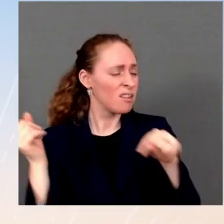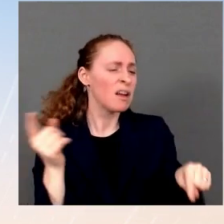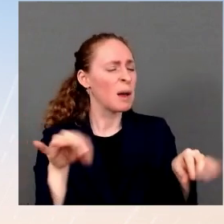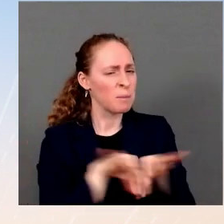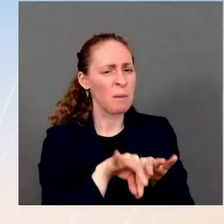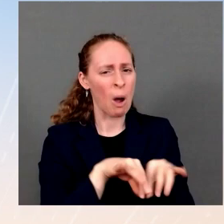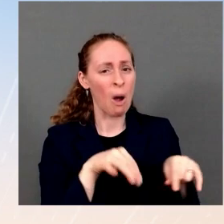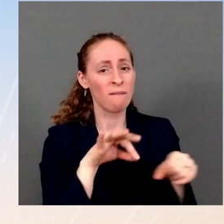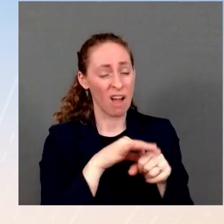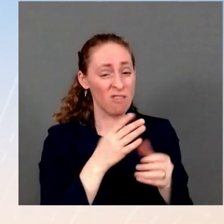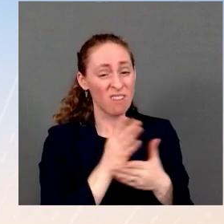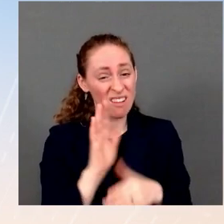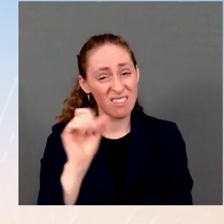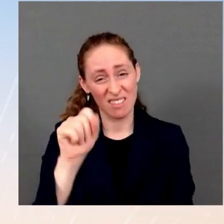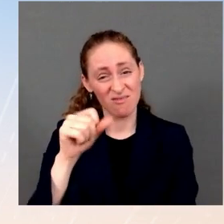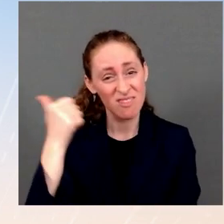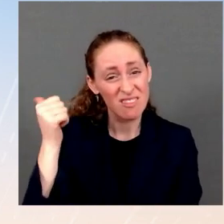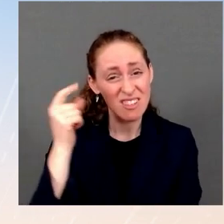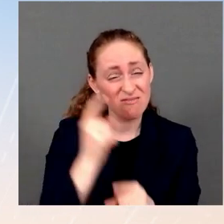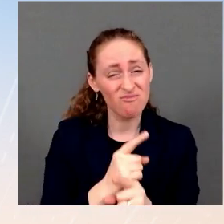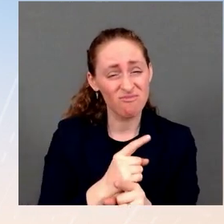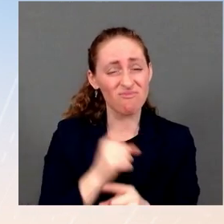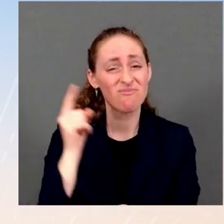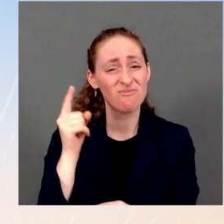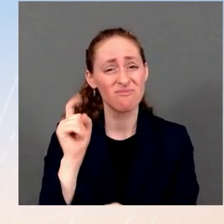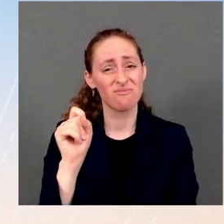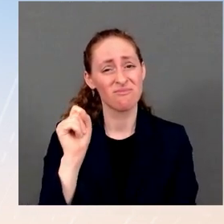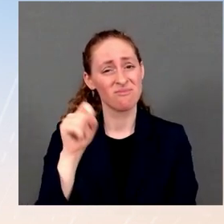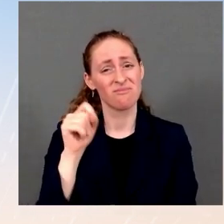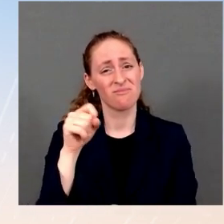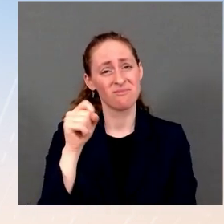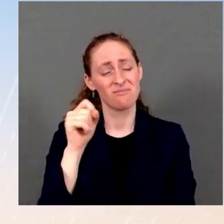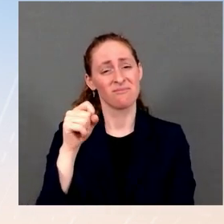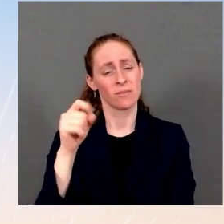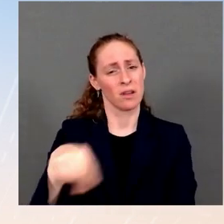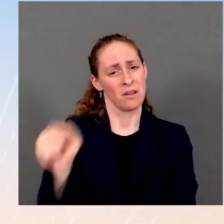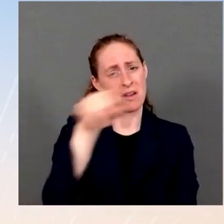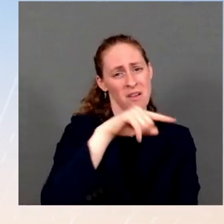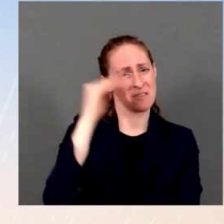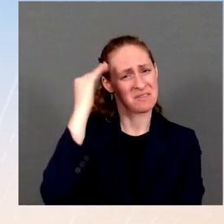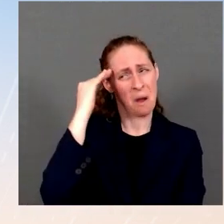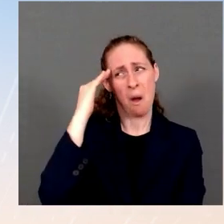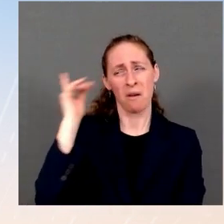his career on voting rights and knows this belief is core to who he is